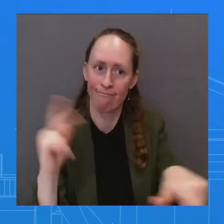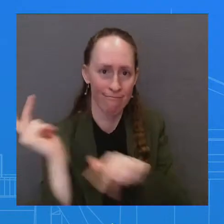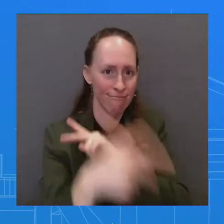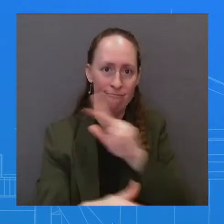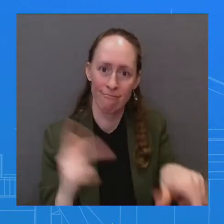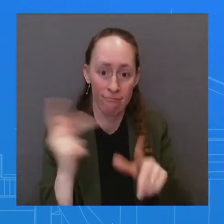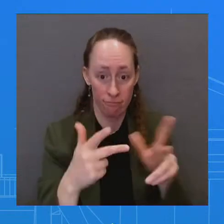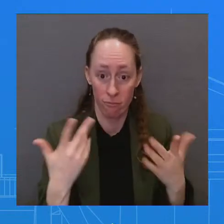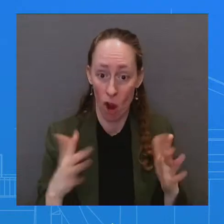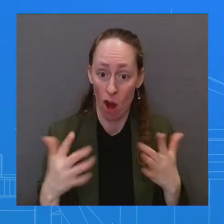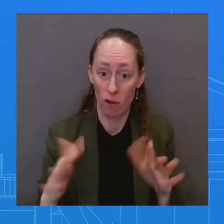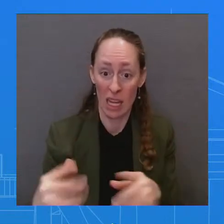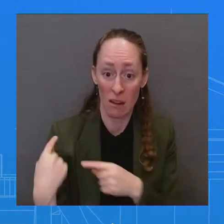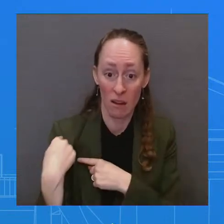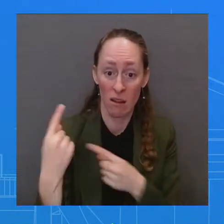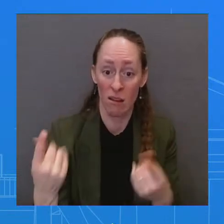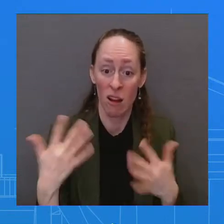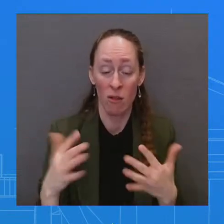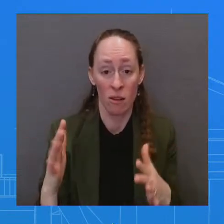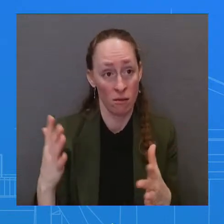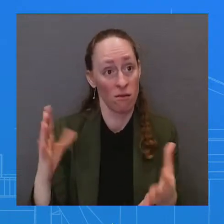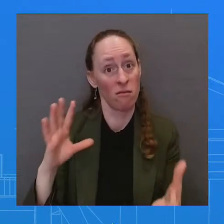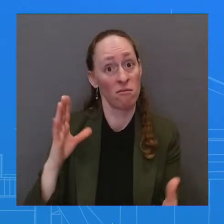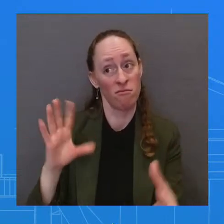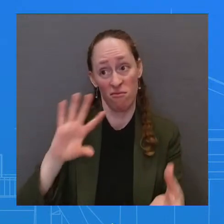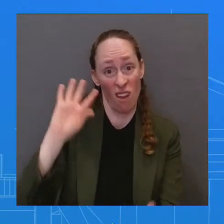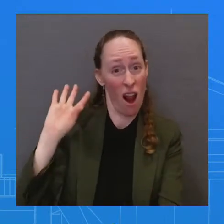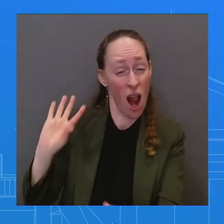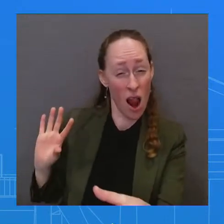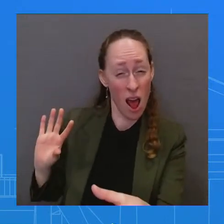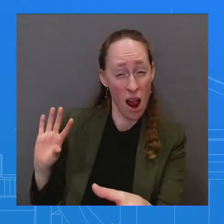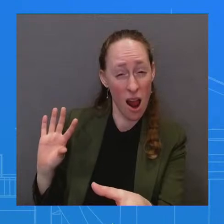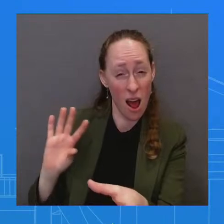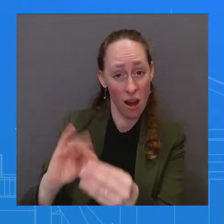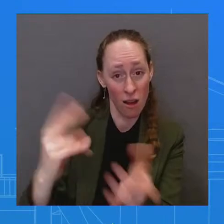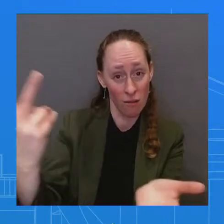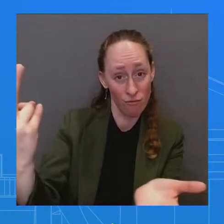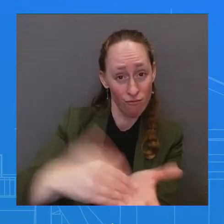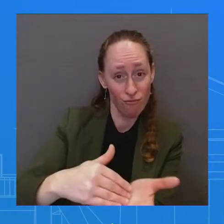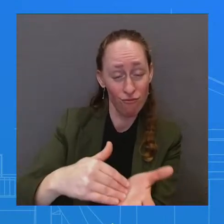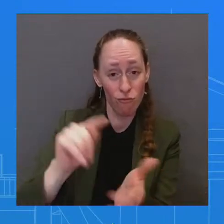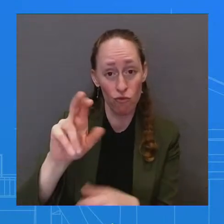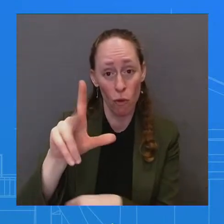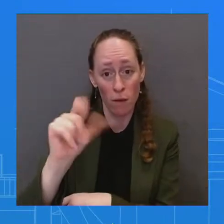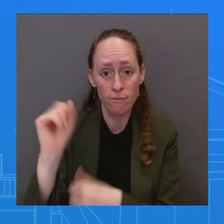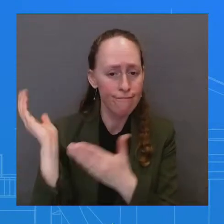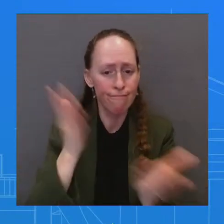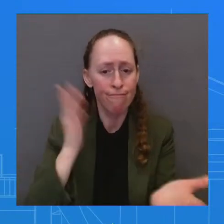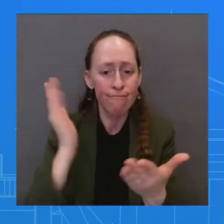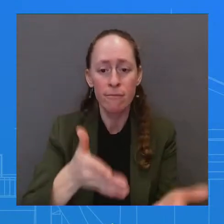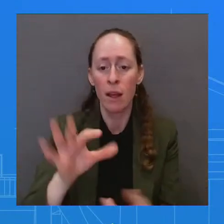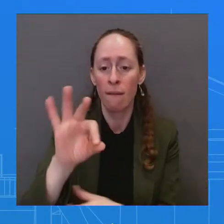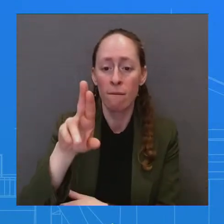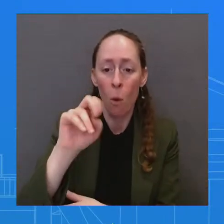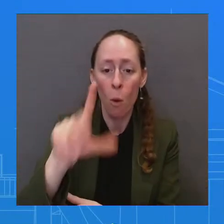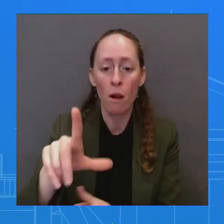including fuel. And that's not insignificant -- that fuel is now getting in tens of thousands of gallons per day. So, in anoth- -- another two days,